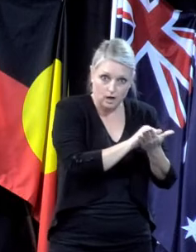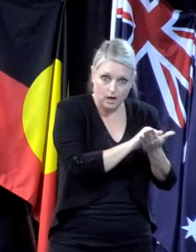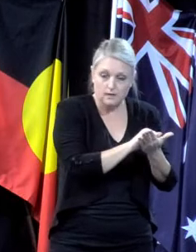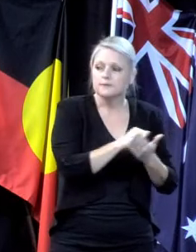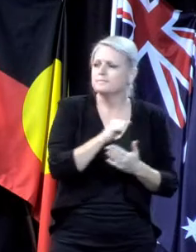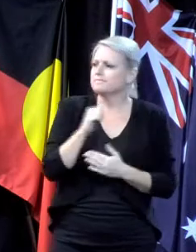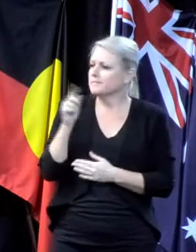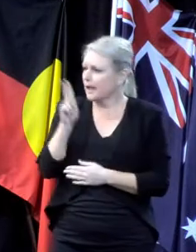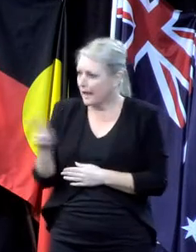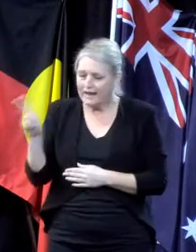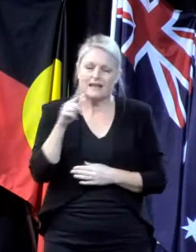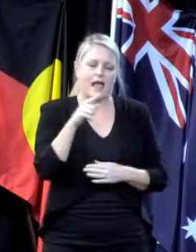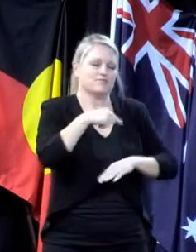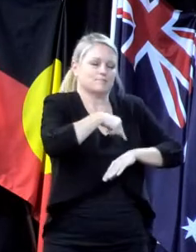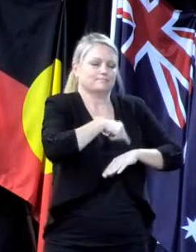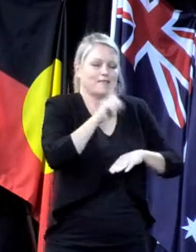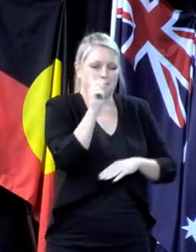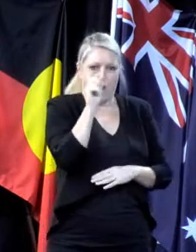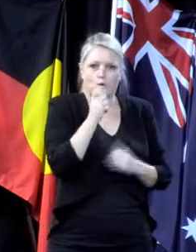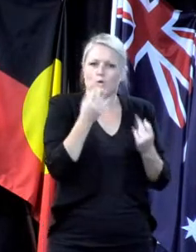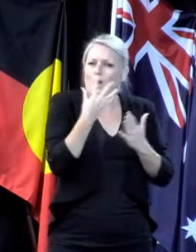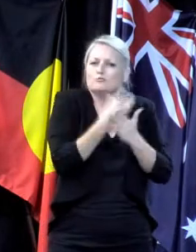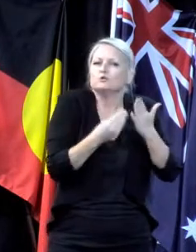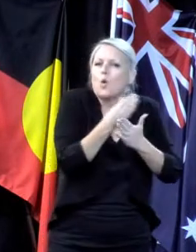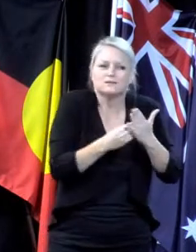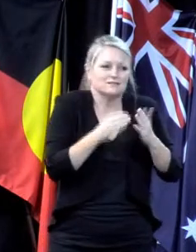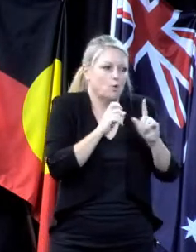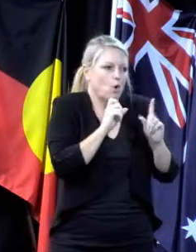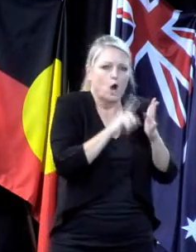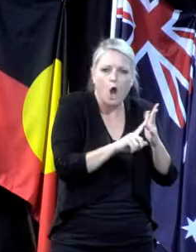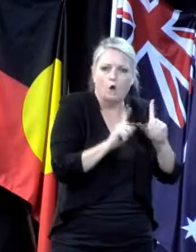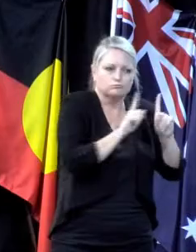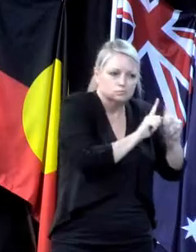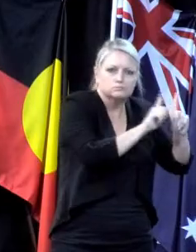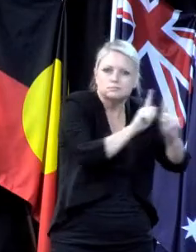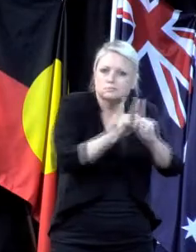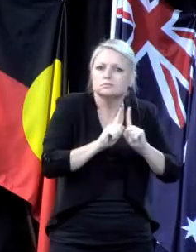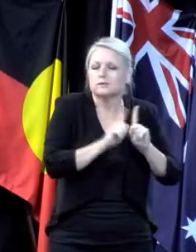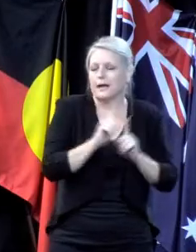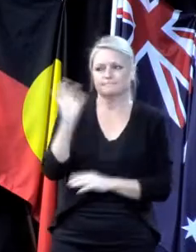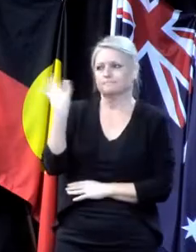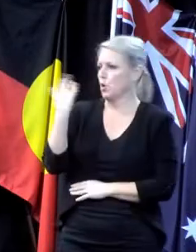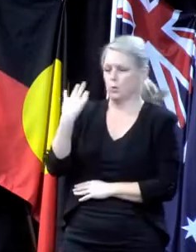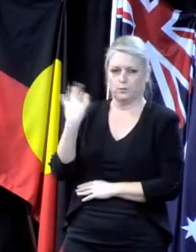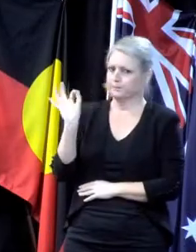I take that, at the time, there's not the resources for co-teaching all fo the time in all the classes. No. OK, so, I'm correct about that.